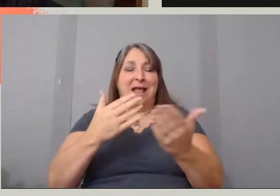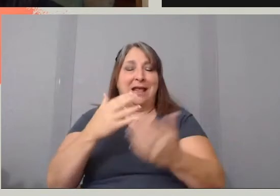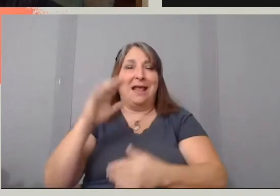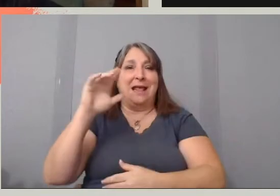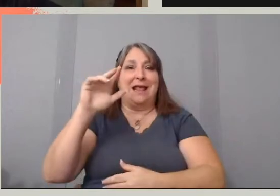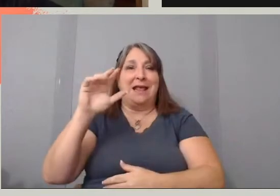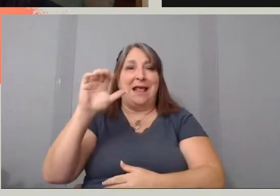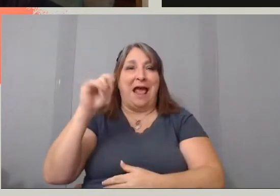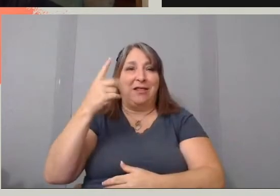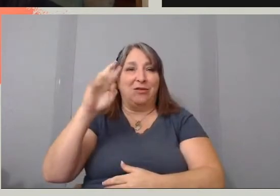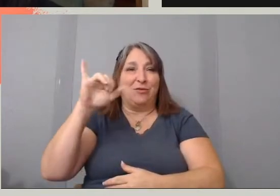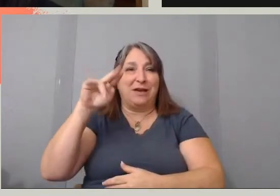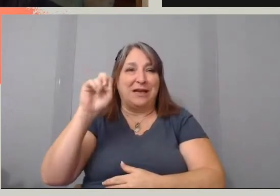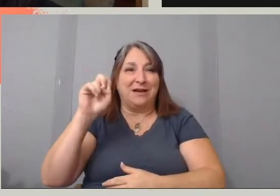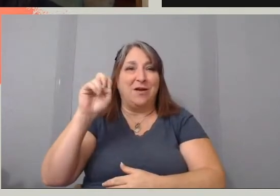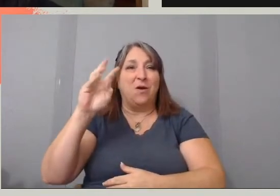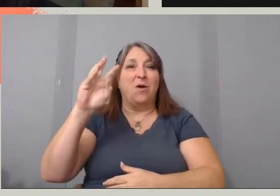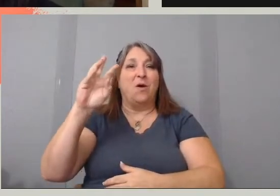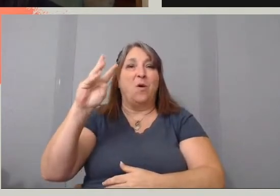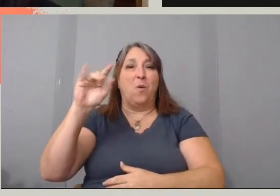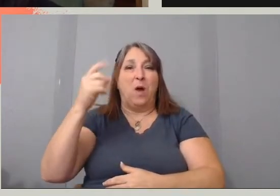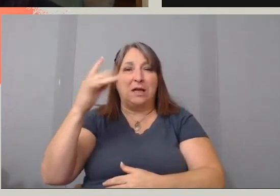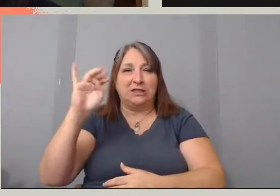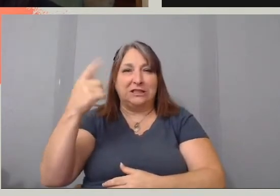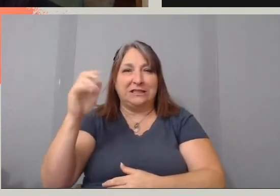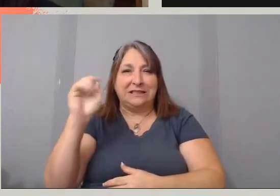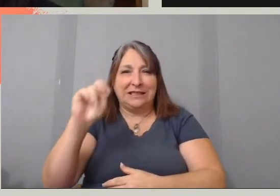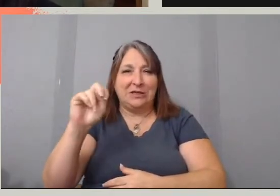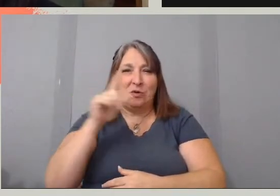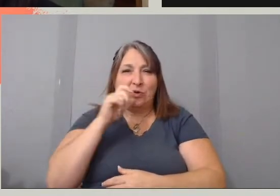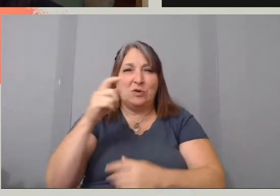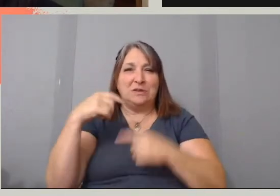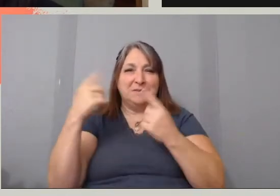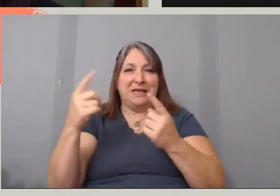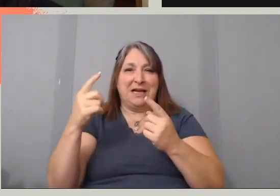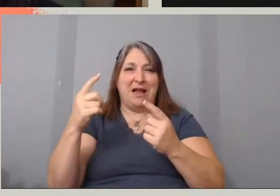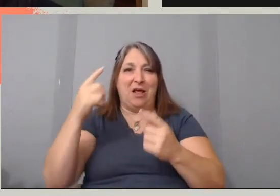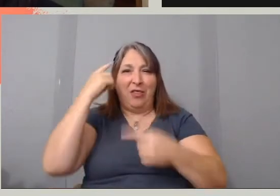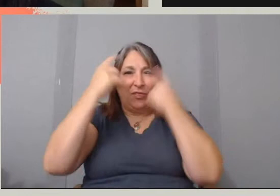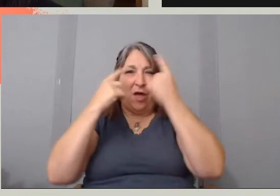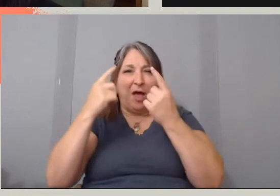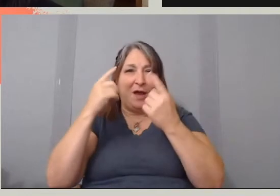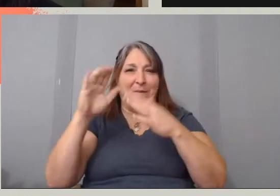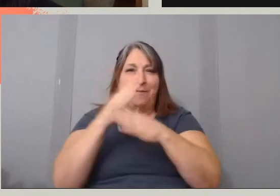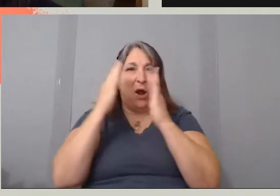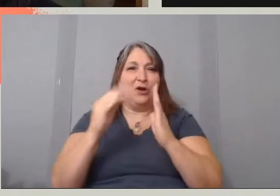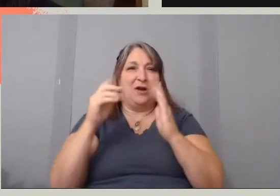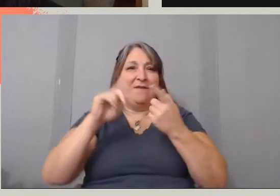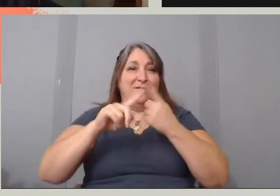who has been a real thought partner and friend to all of us at IDA throughout the planning